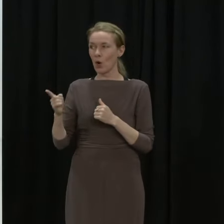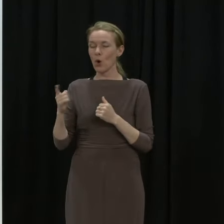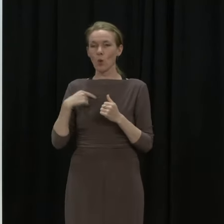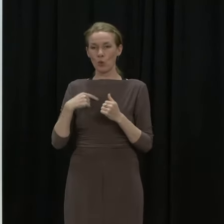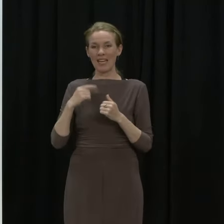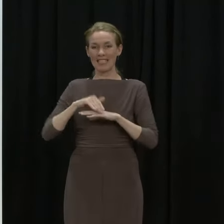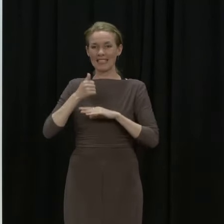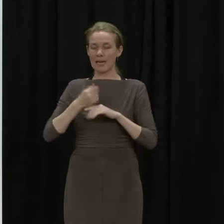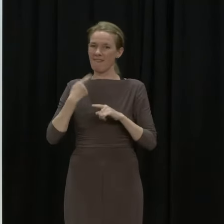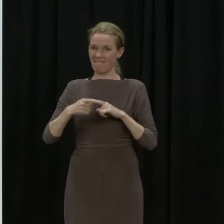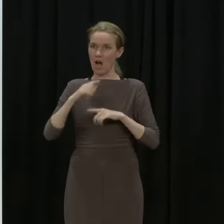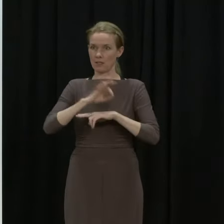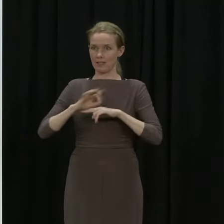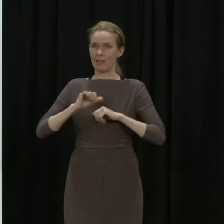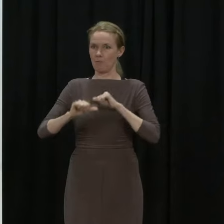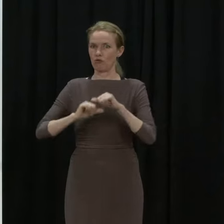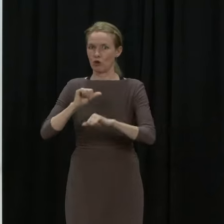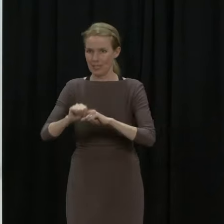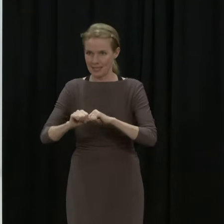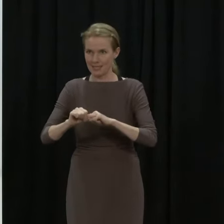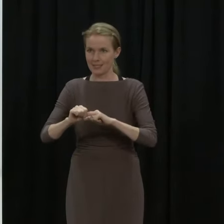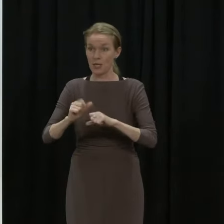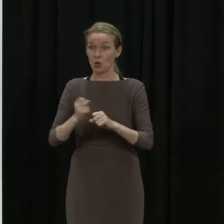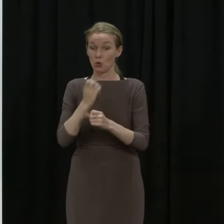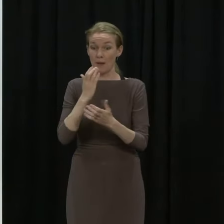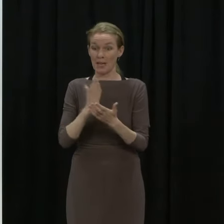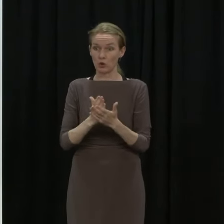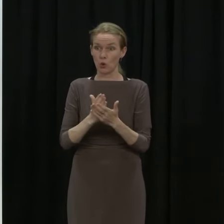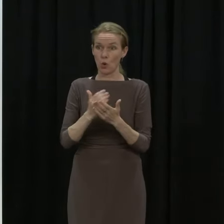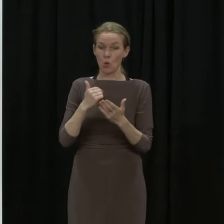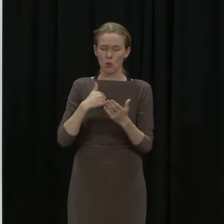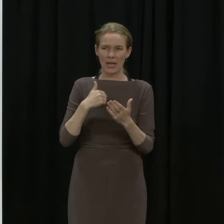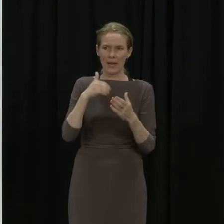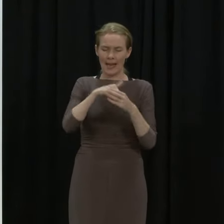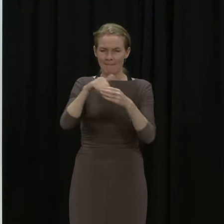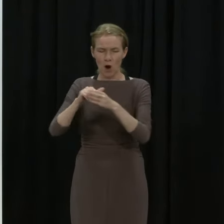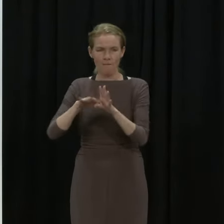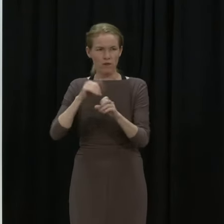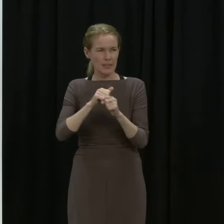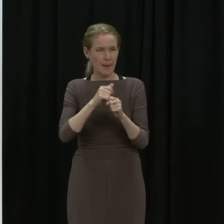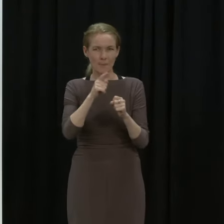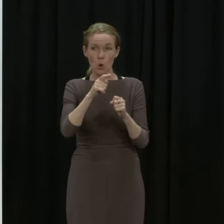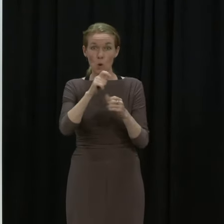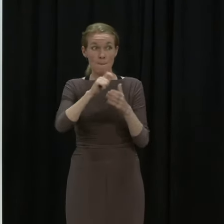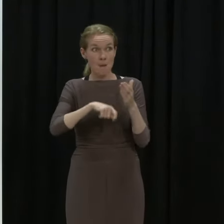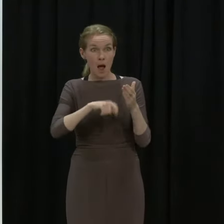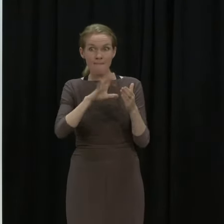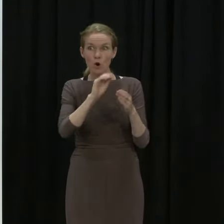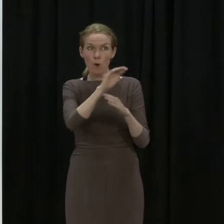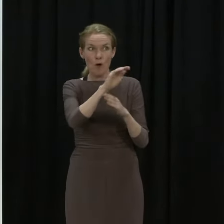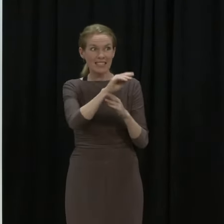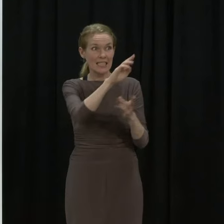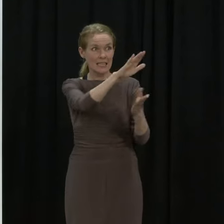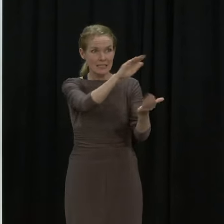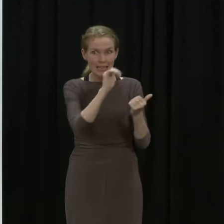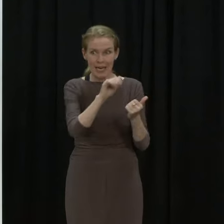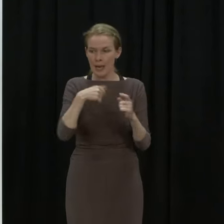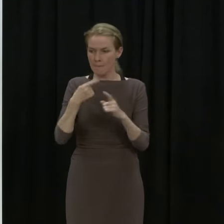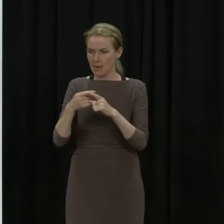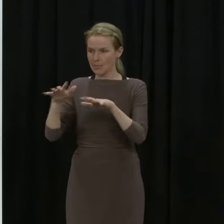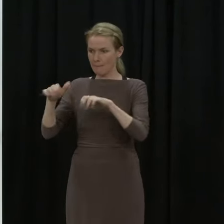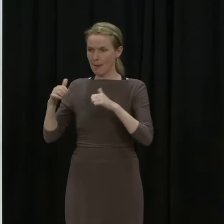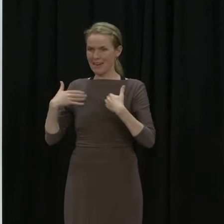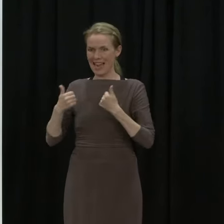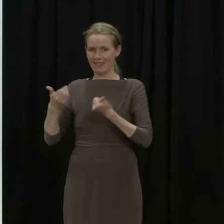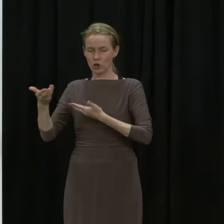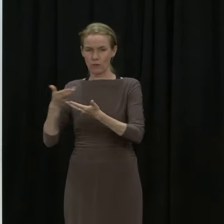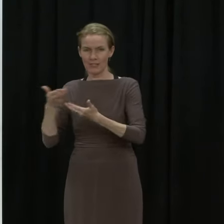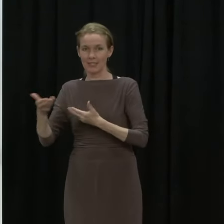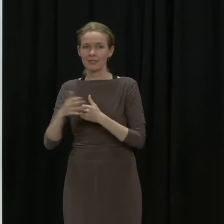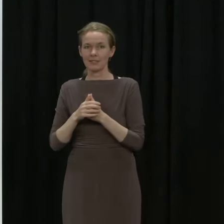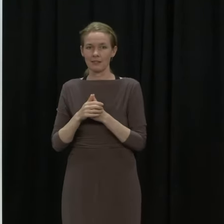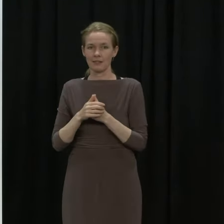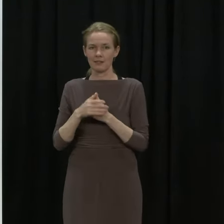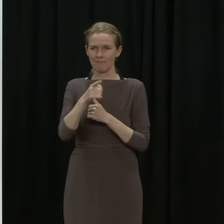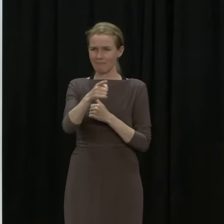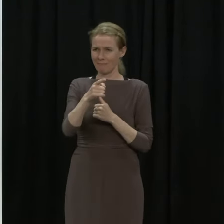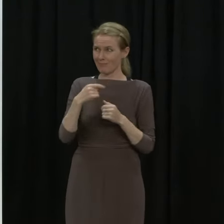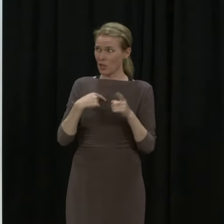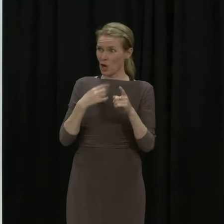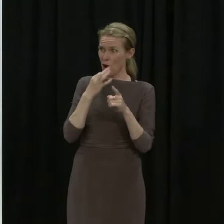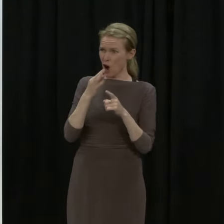able to make sure those